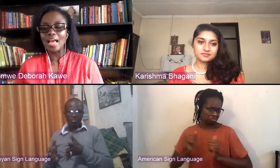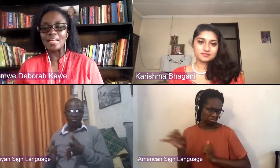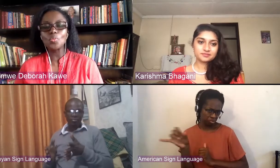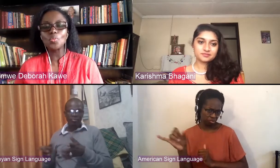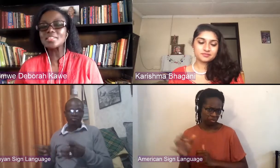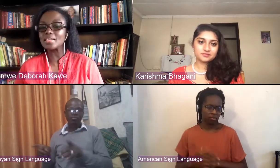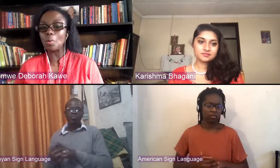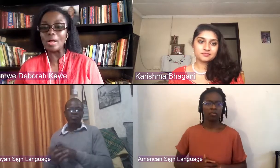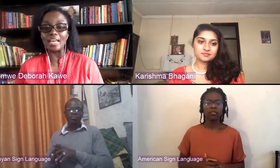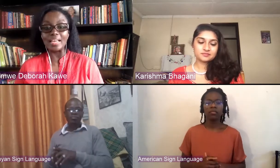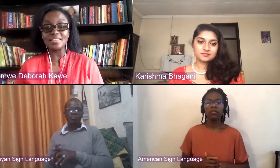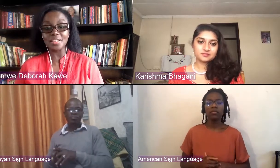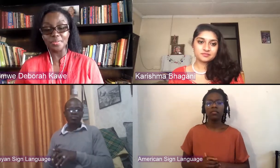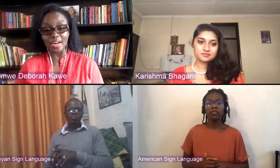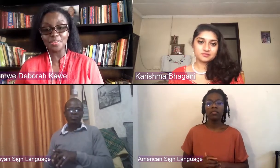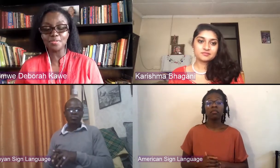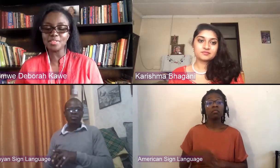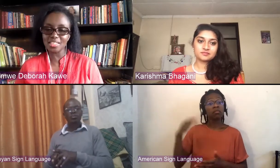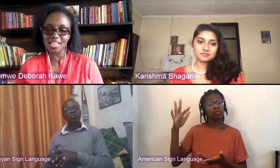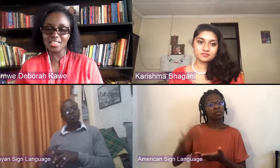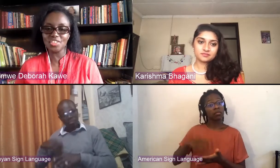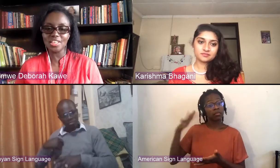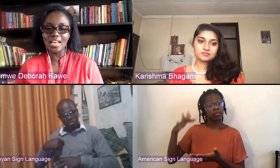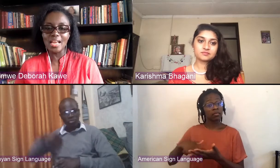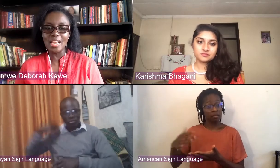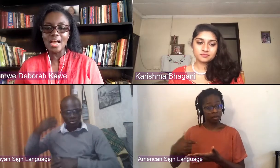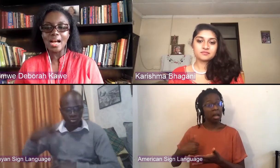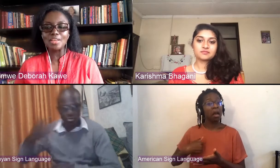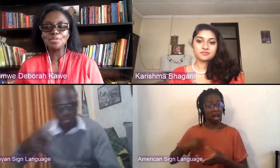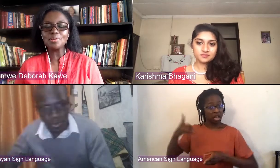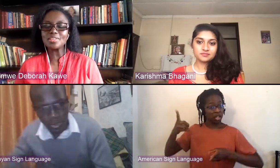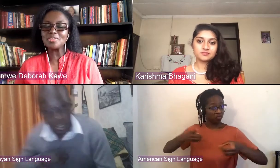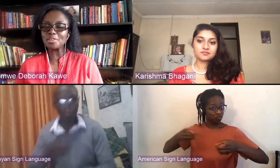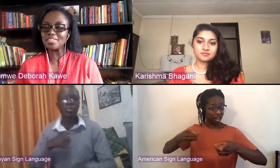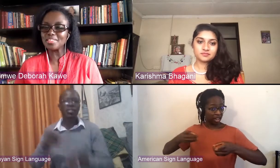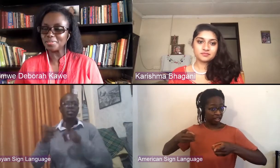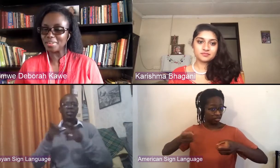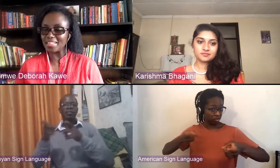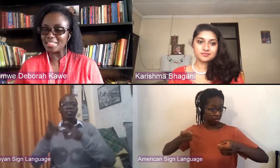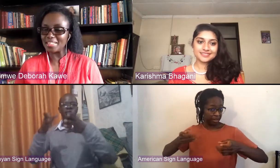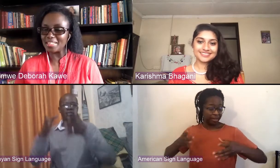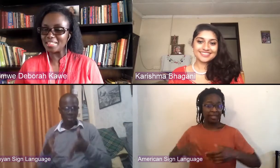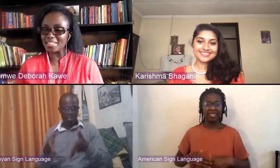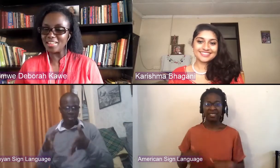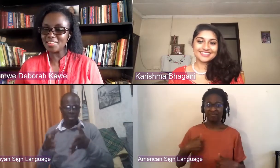And once in a while I direct for stage I don't enjoy directing very much